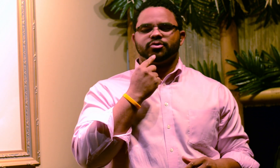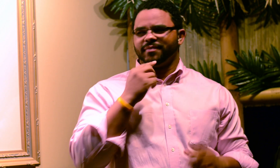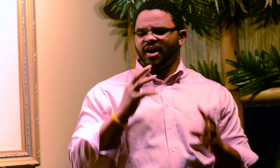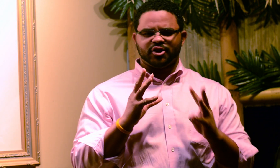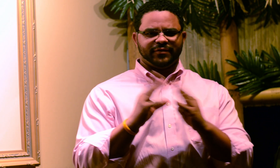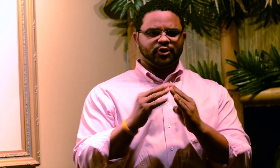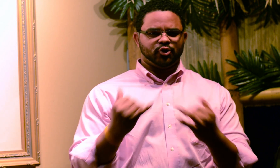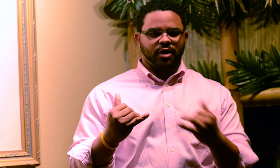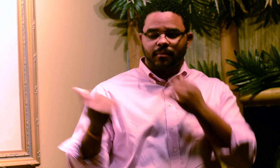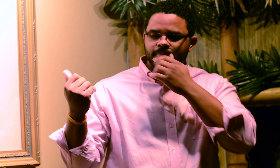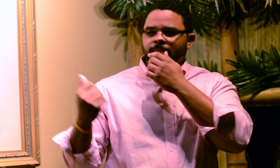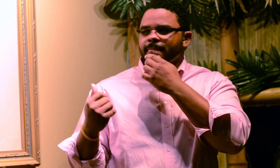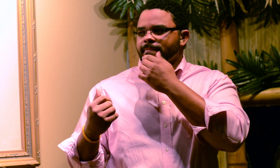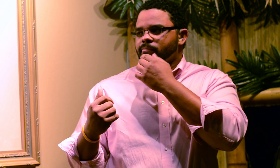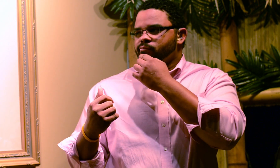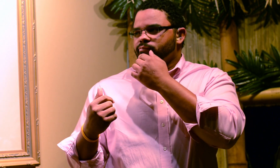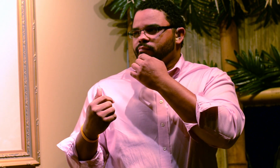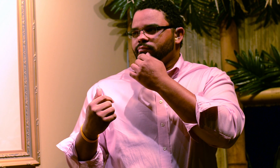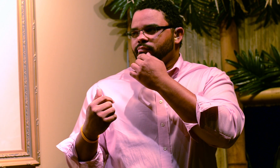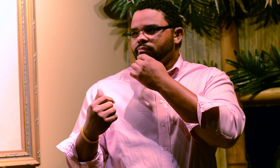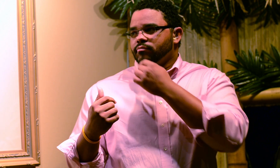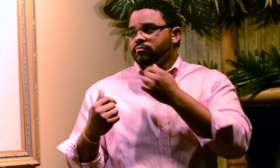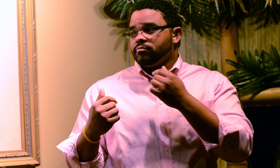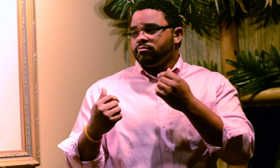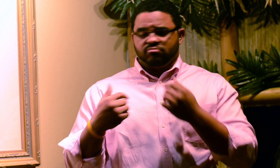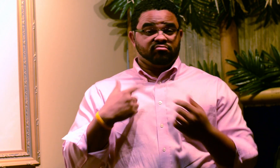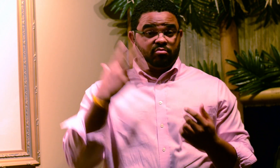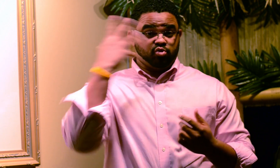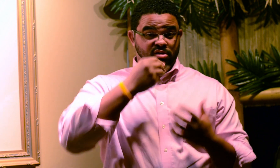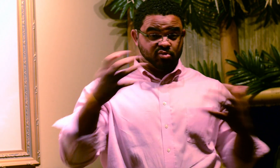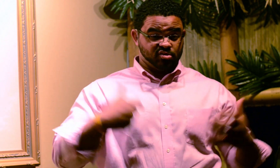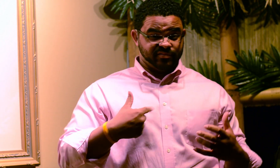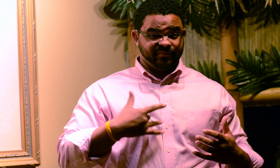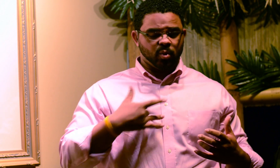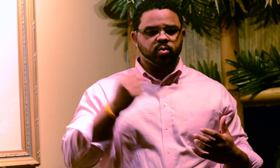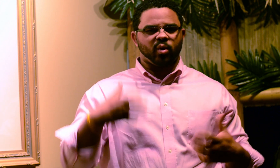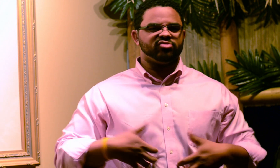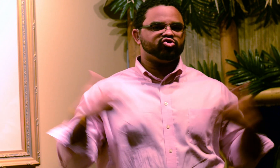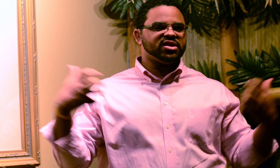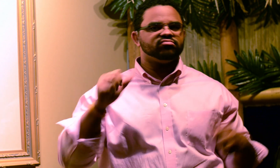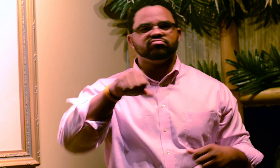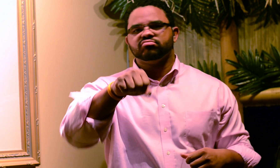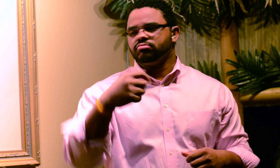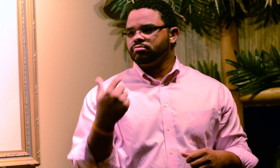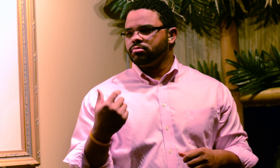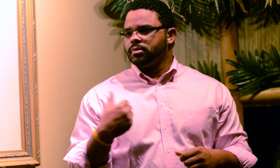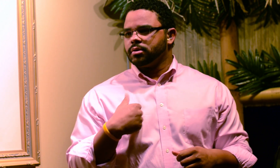about a serious conference that happened just now. I've gotta admit, I feel pretty angry right now.